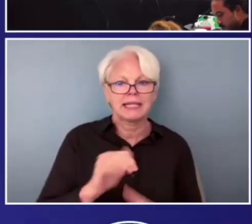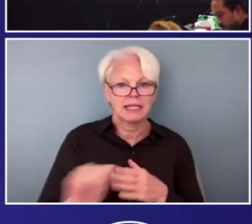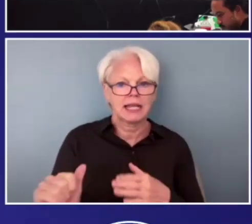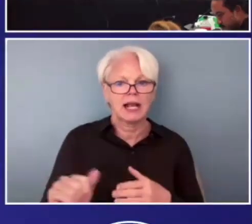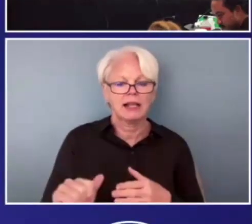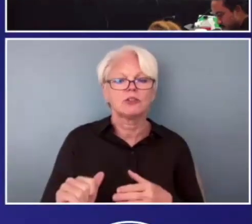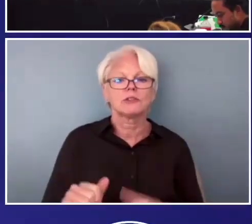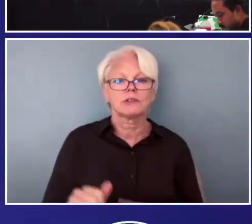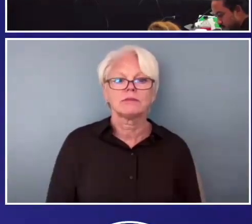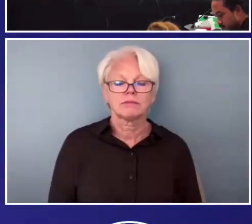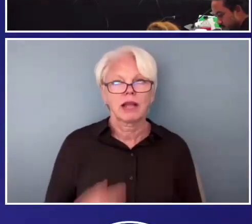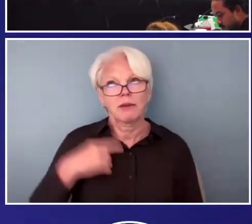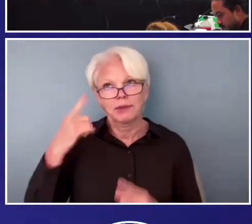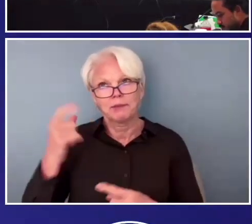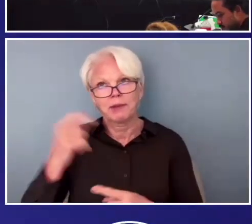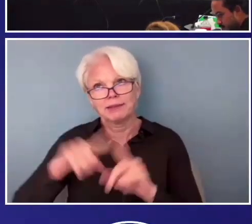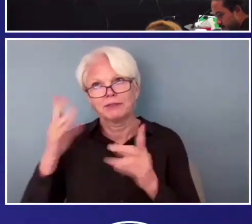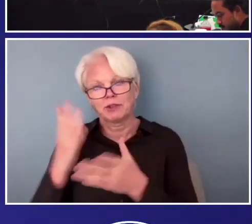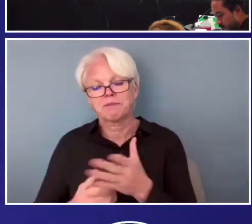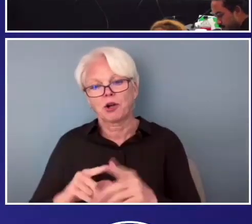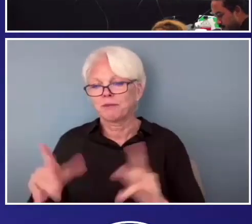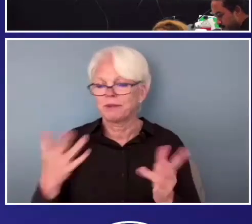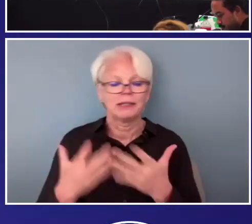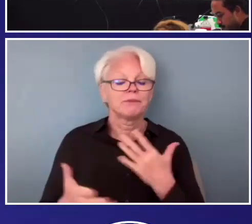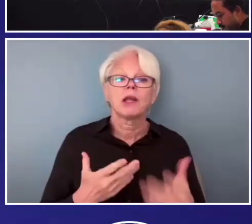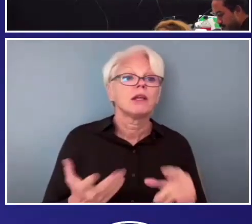but -- so we added that information there